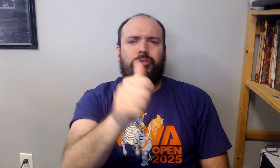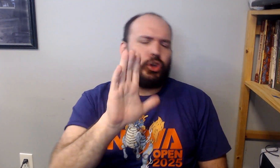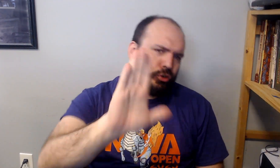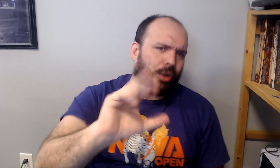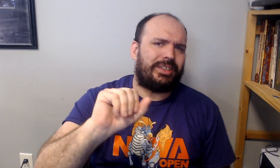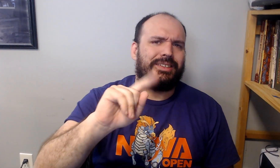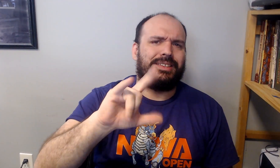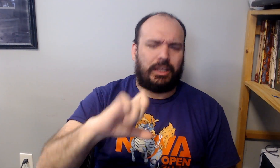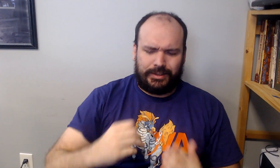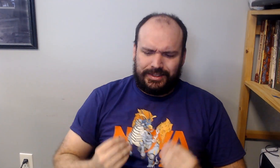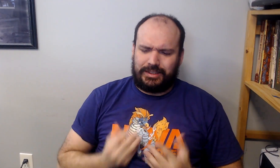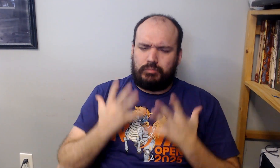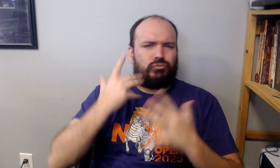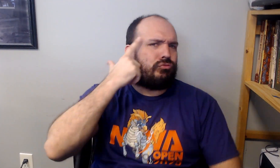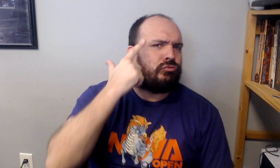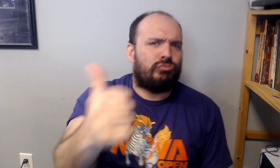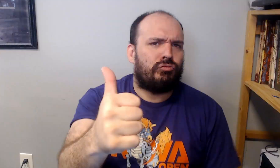It’s your style and your choice to be inspired! All up to you.